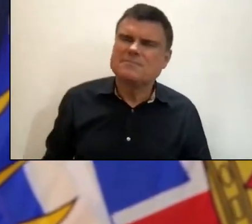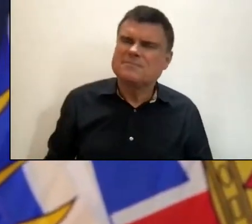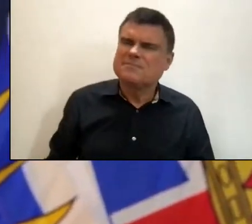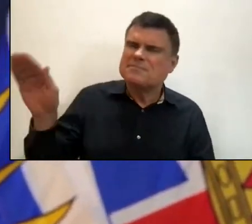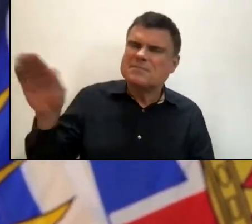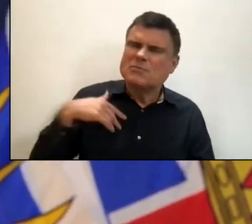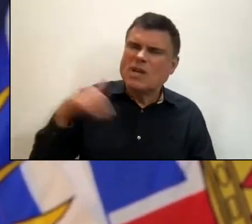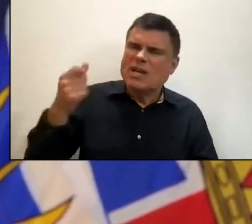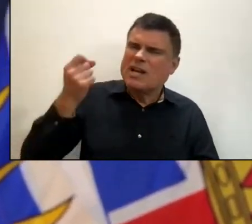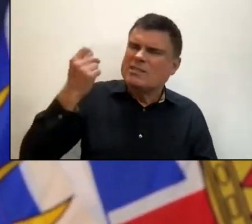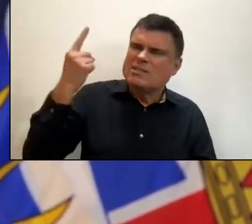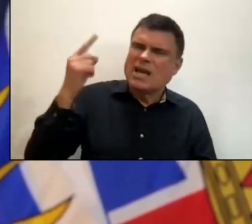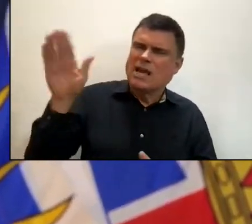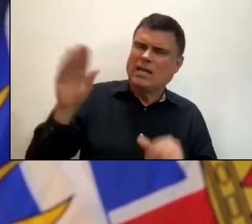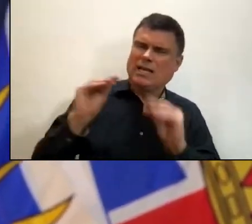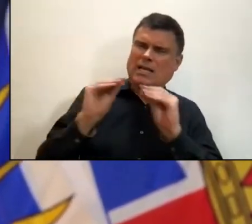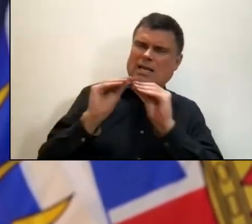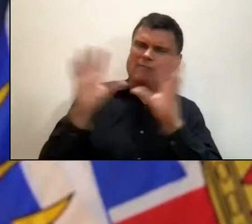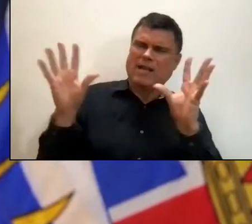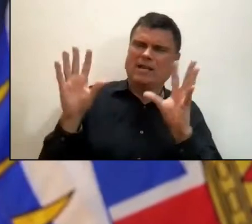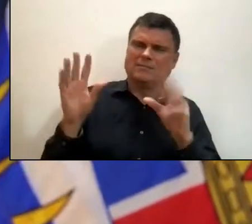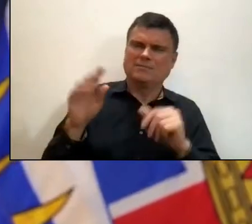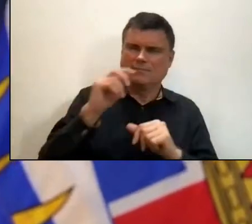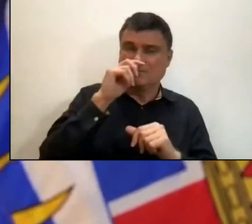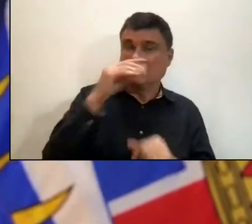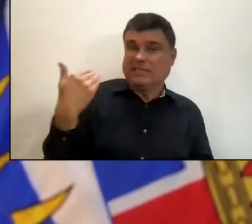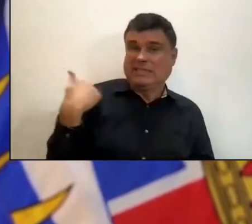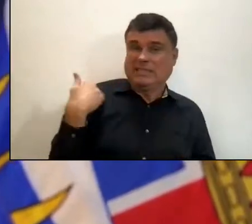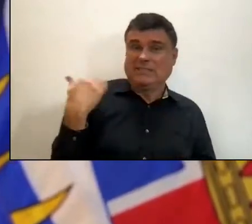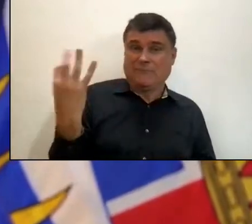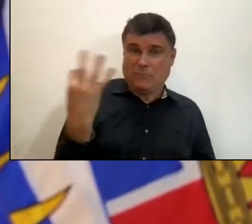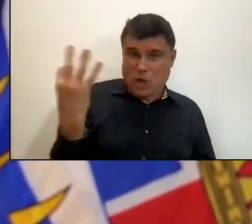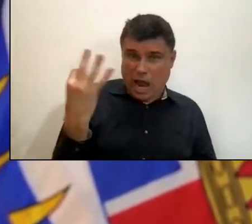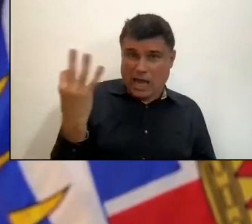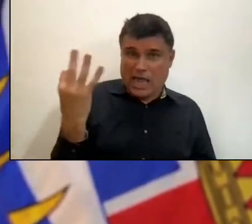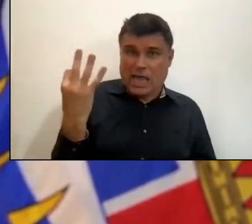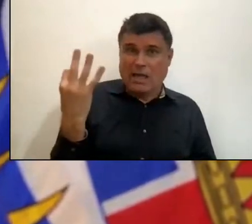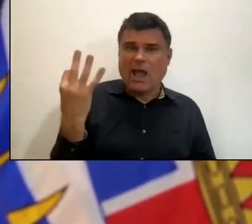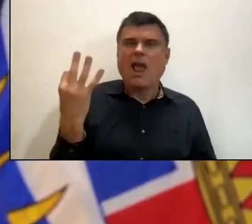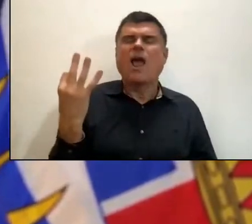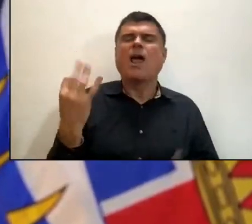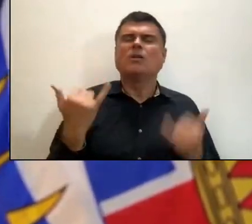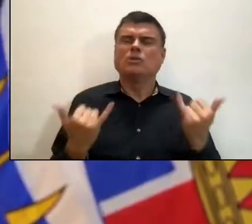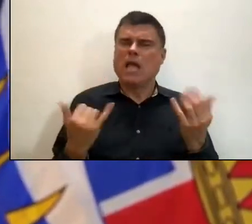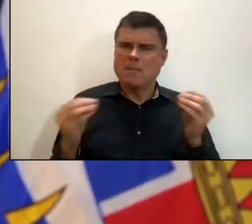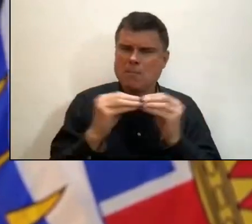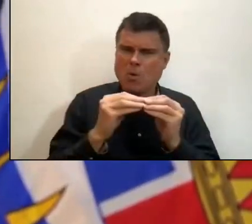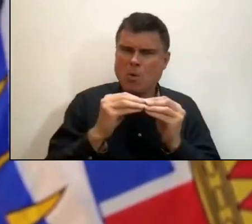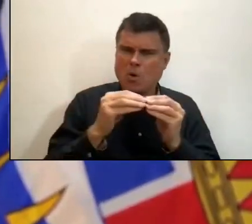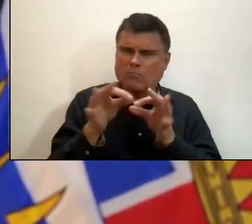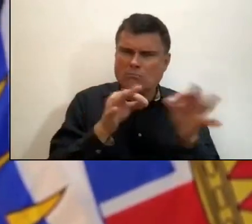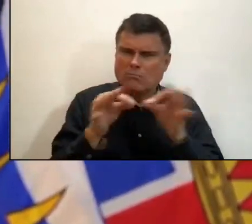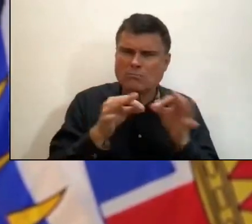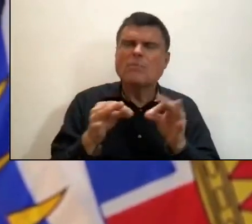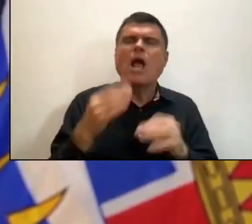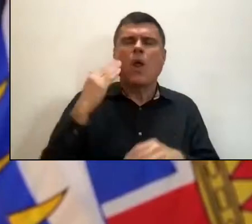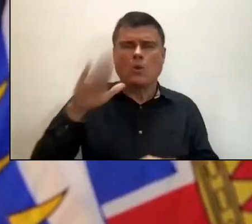implemented measures on Friday and now these ones again today. I know you spoke about the fact that Omicron is more